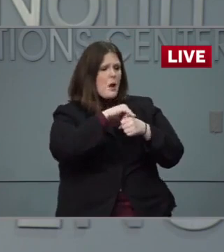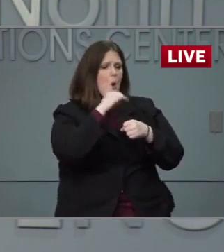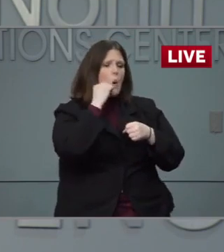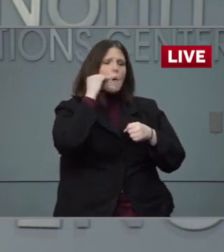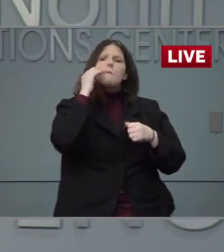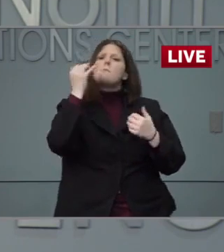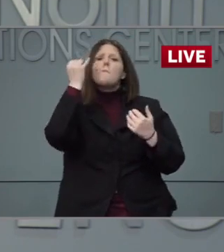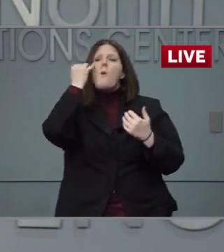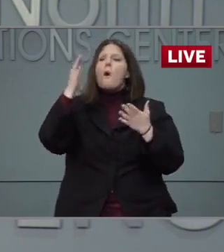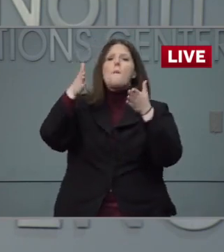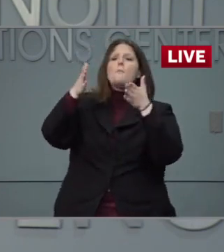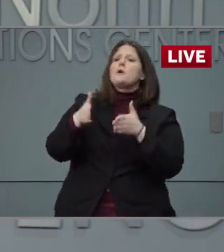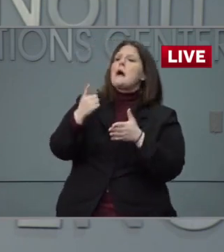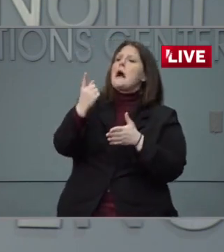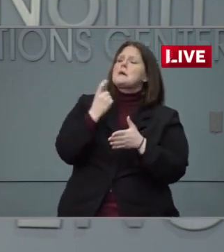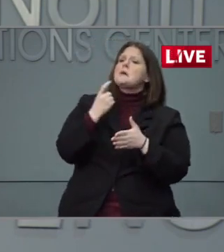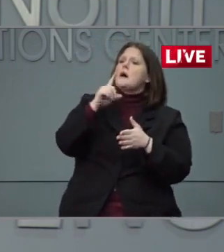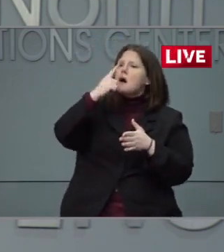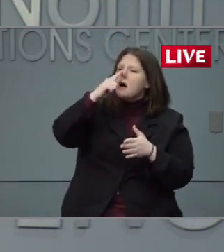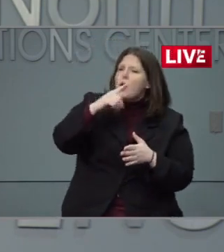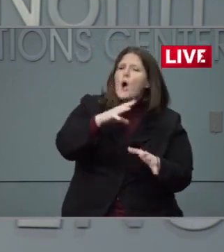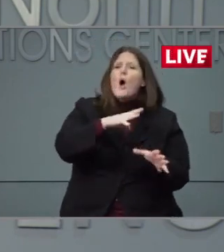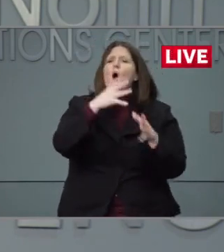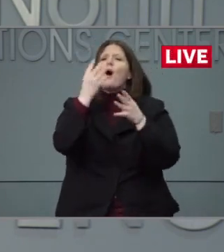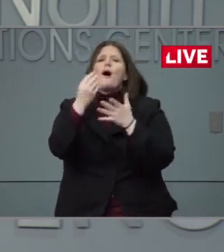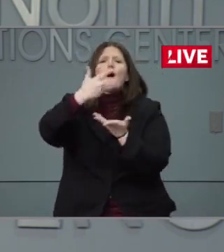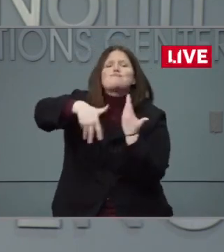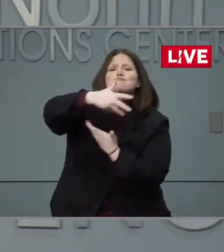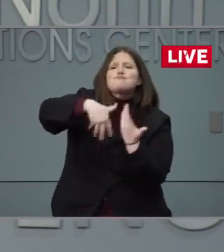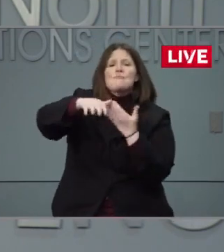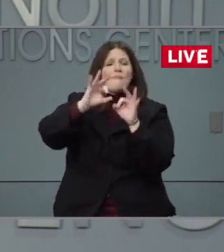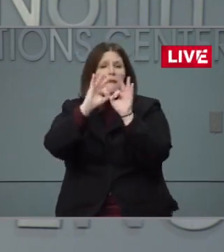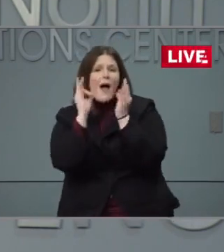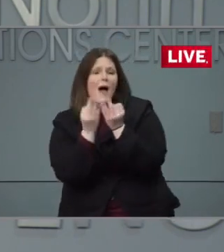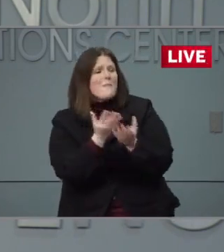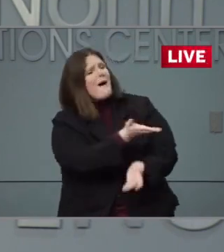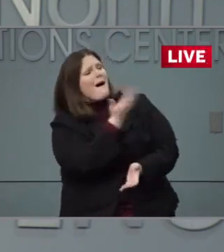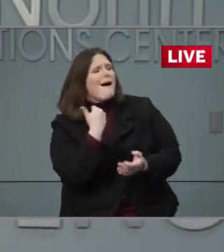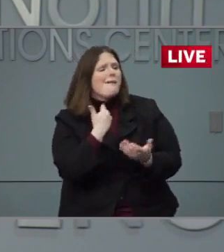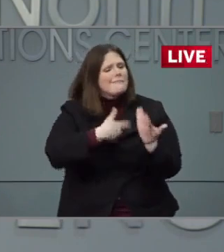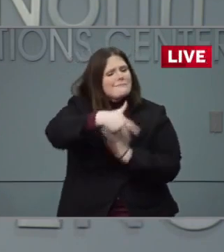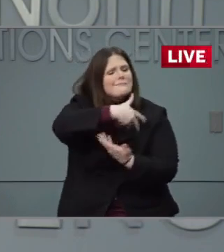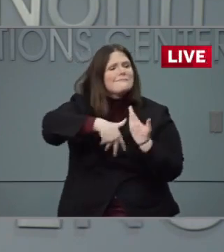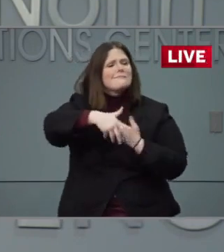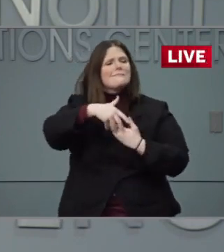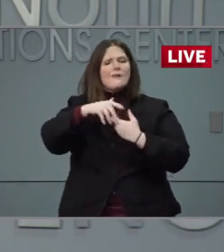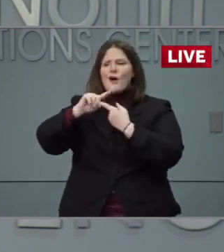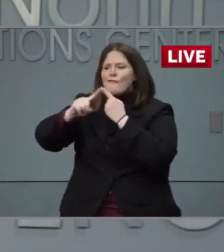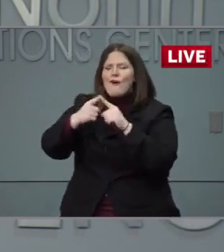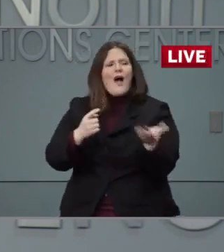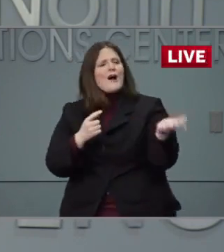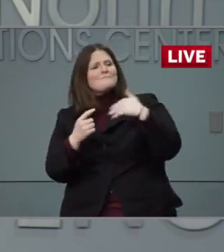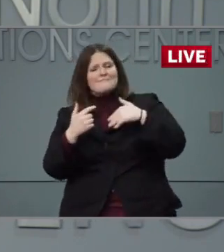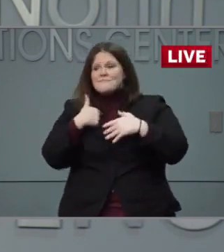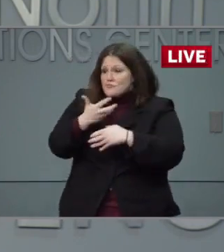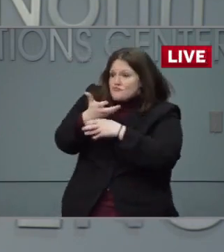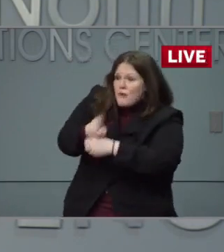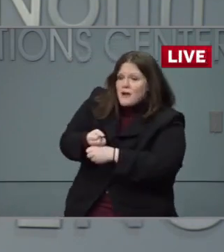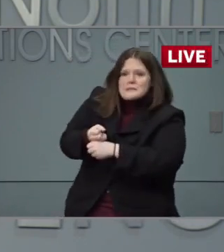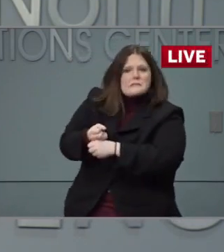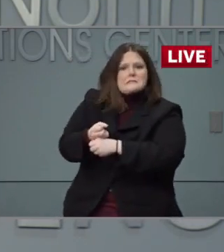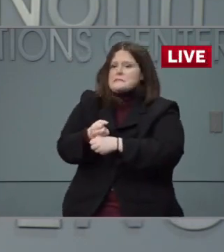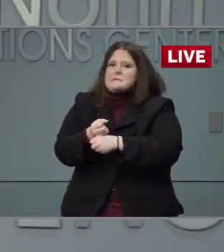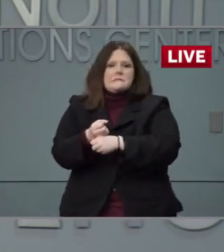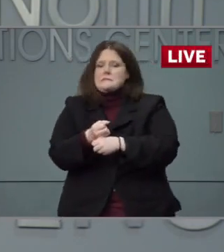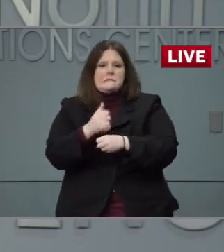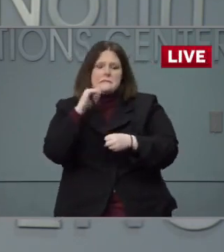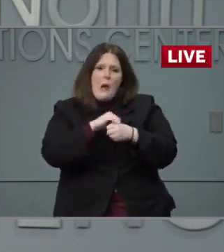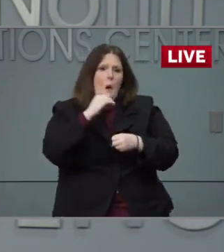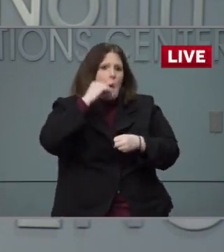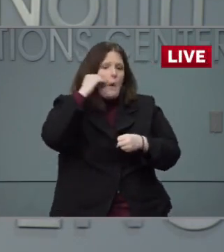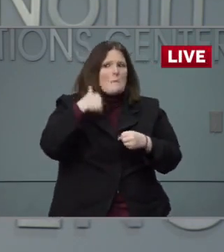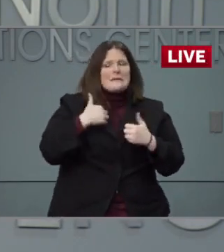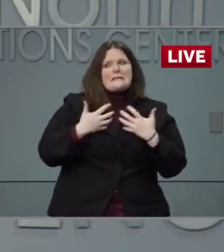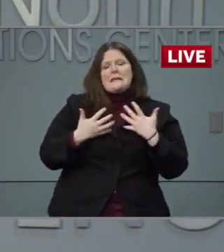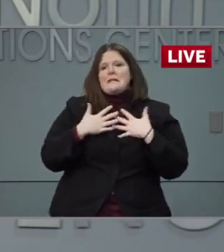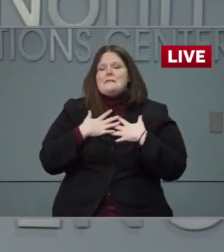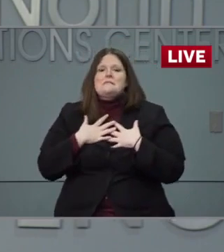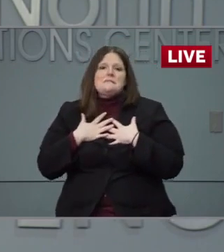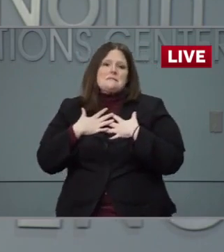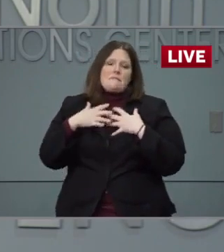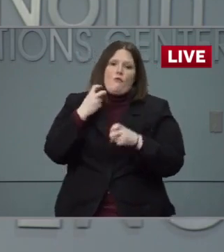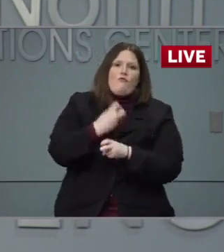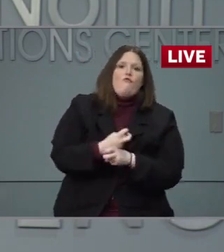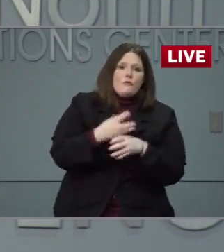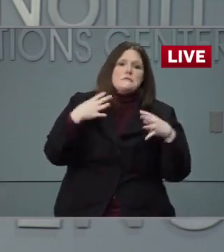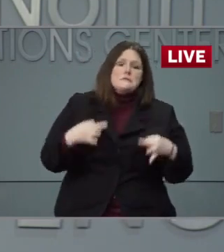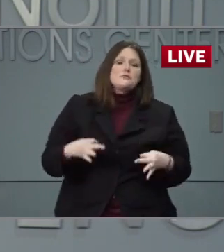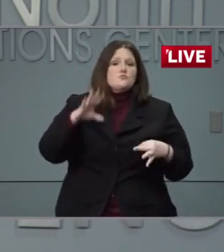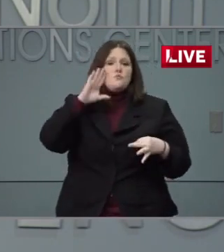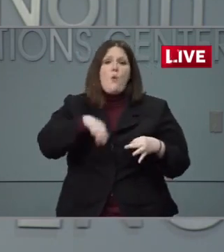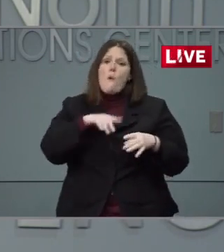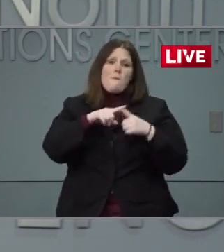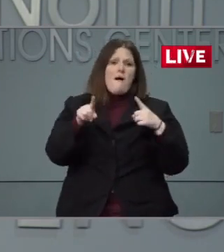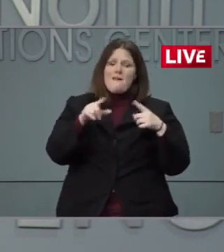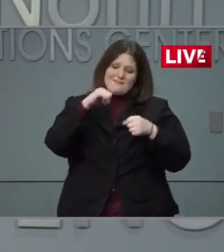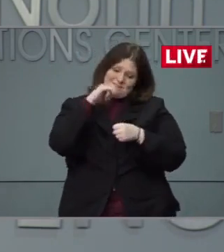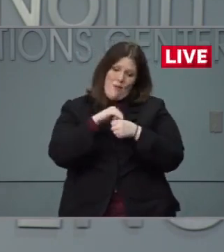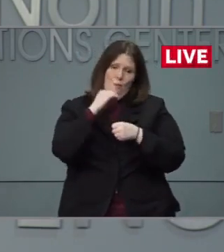DECIDING TO STAY HOME OR SAY NO TO AN INVITATION TO GET TOGETHER INDOORS CAN BE HARD, ESPECIALLY WITH PEOPLE THAT WE KNOW AND TRUST, BUT IT'S NECESSARY TO SAVE LIVES.